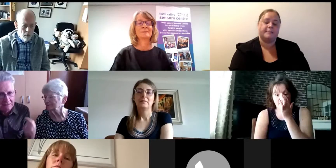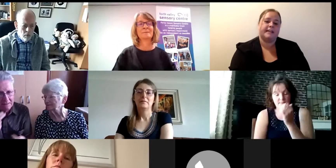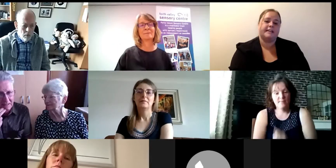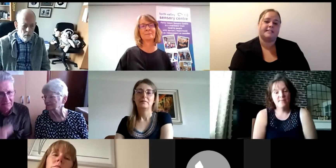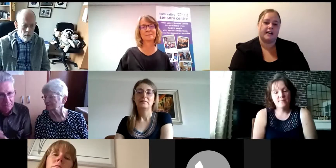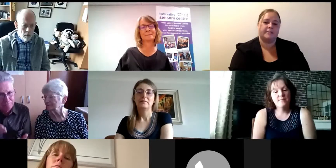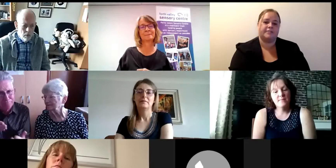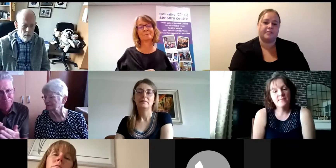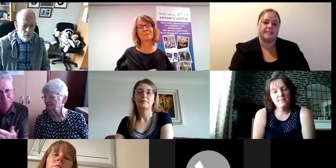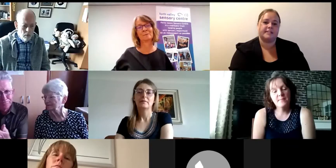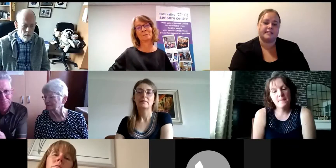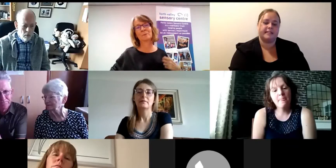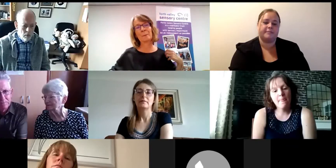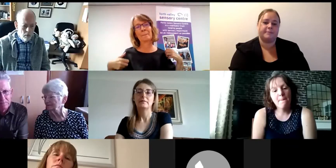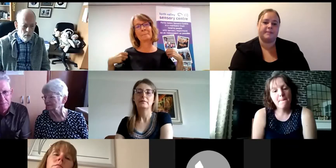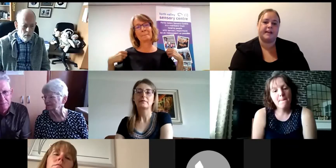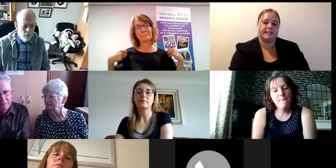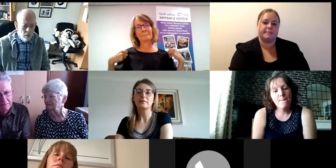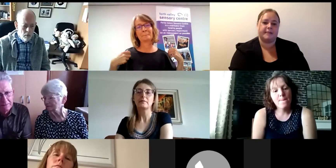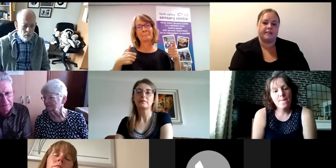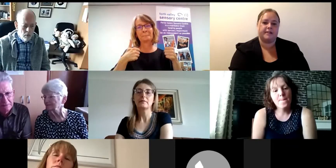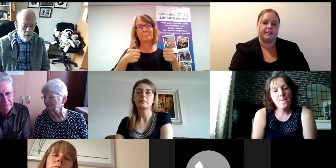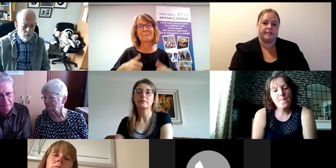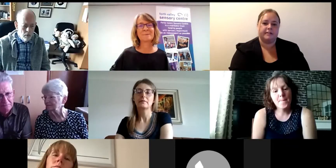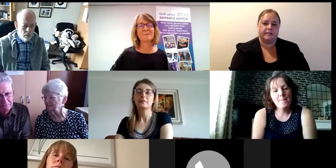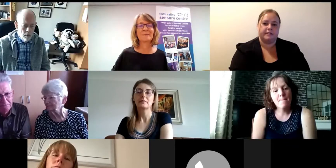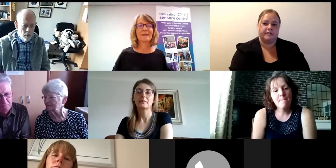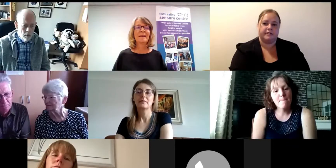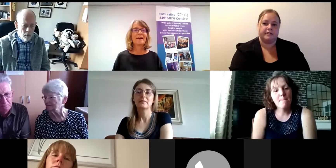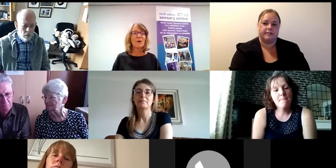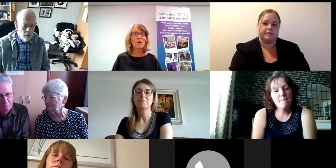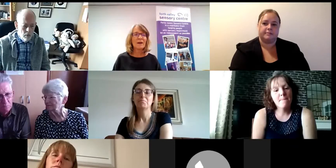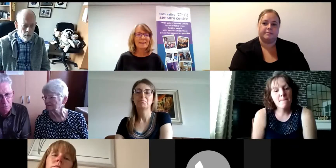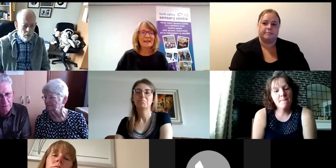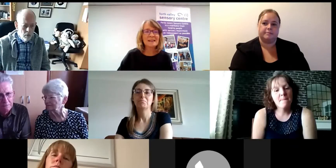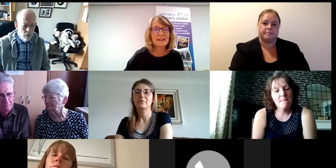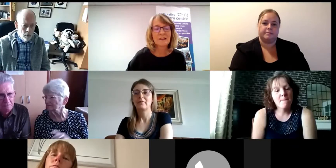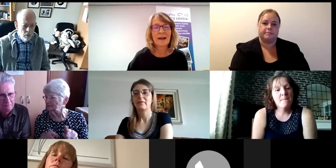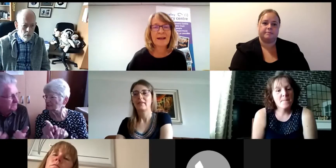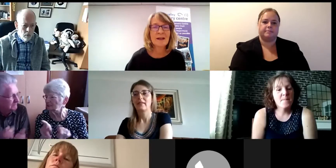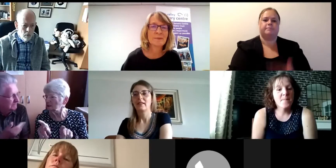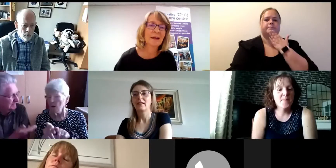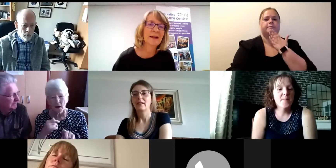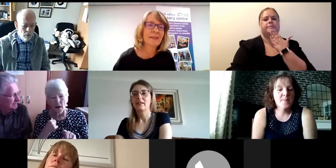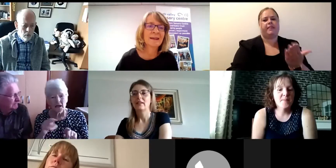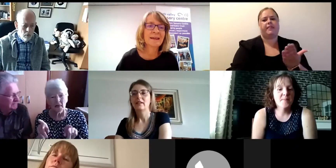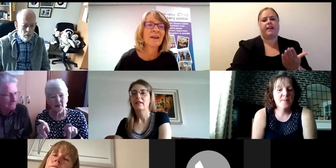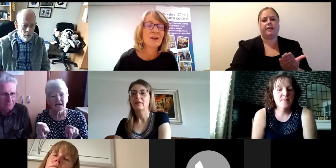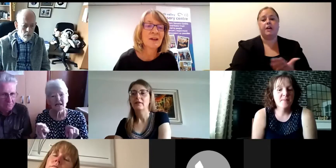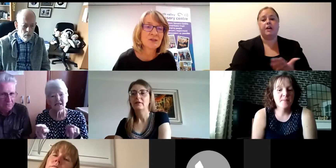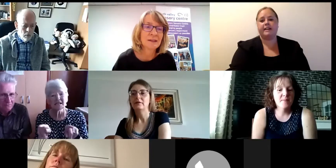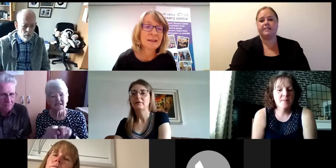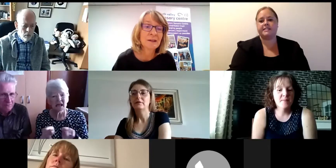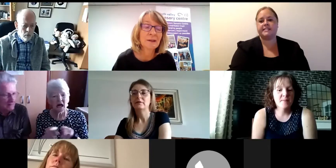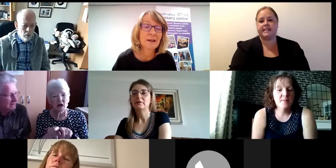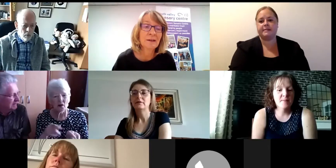It is hard for us as deaf people. That is a barrier. Thanks Ian And it's the same for me (Cathy)